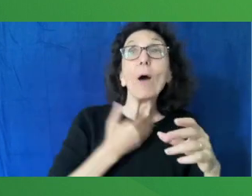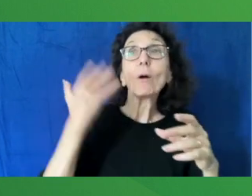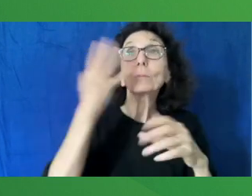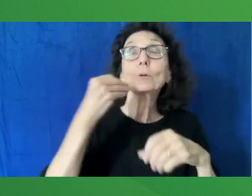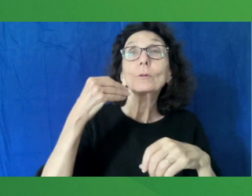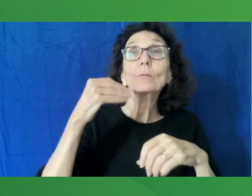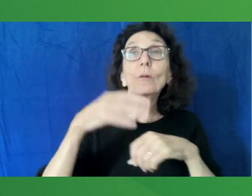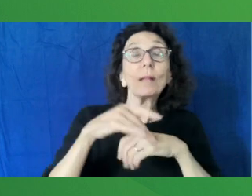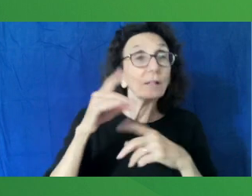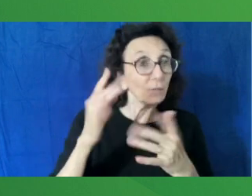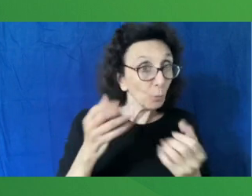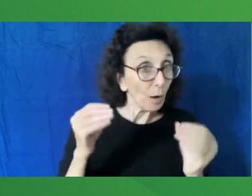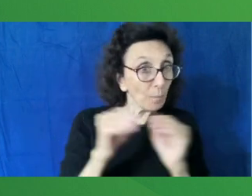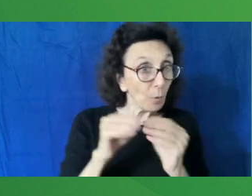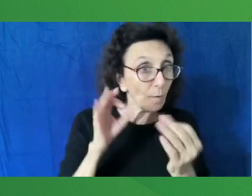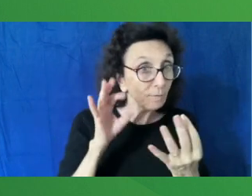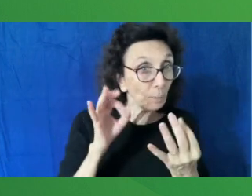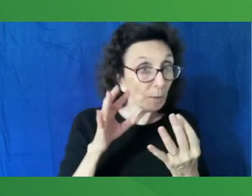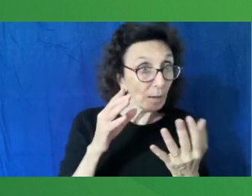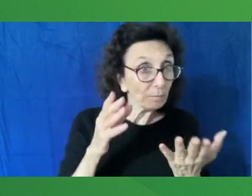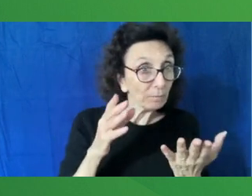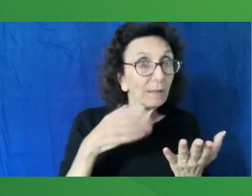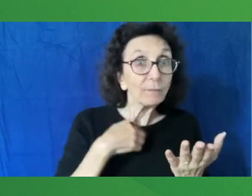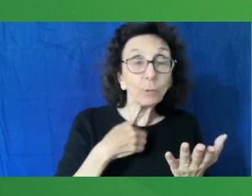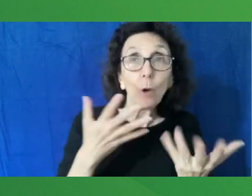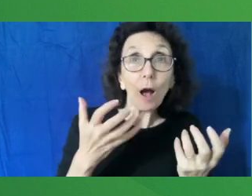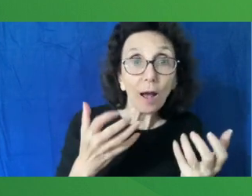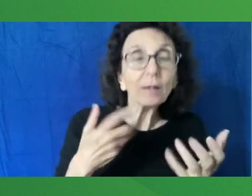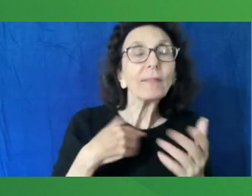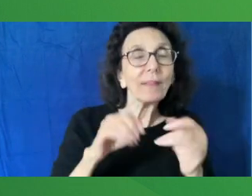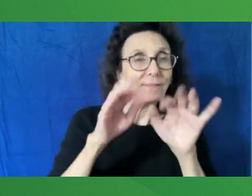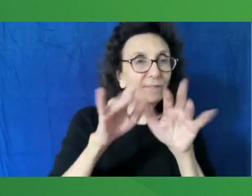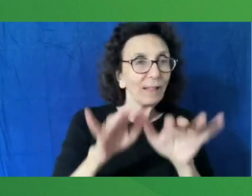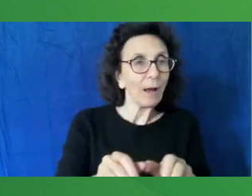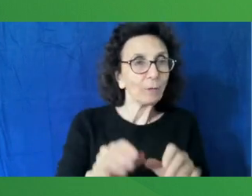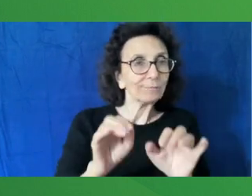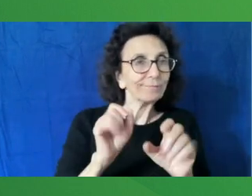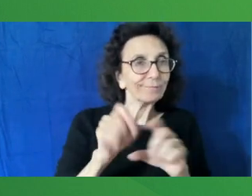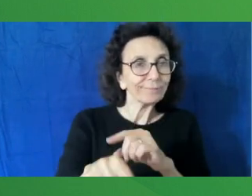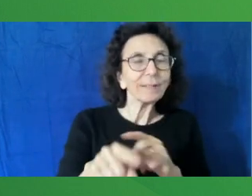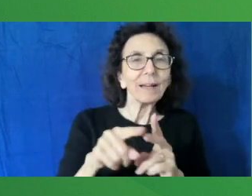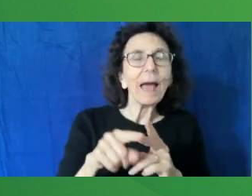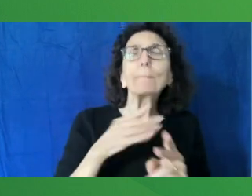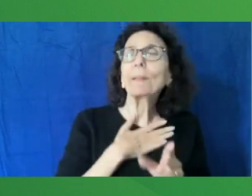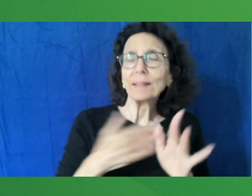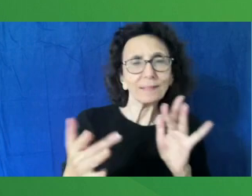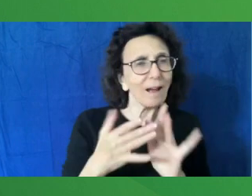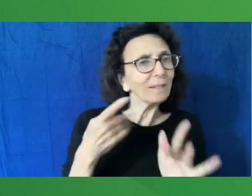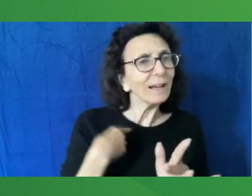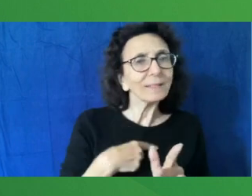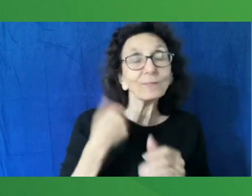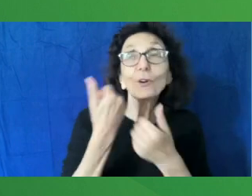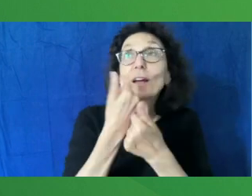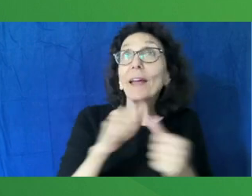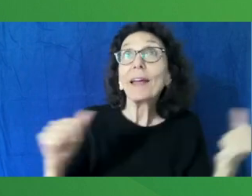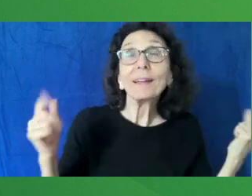So if you're interested in that, fill that out. And yeah, don't hesitate to reach out if you have any questions about these materials or